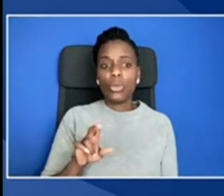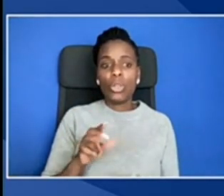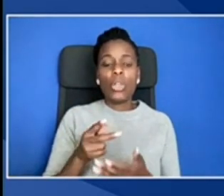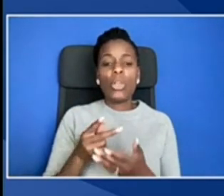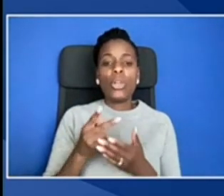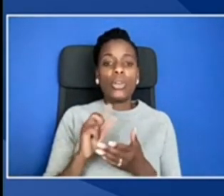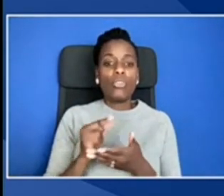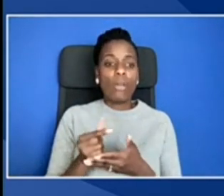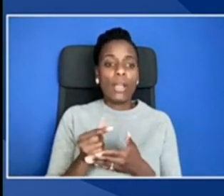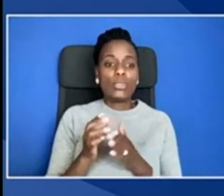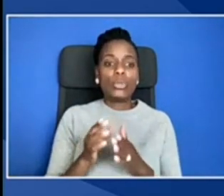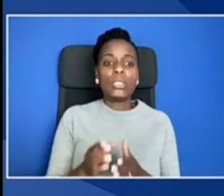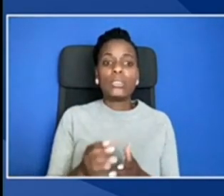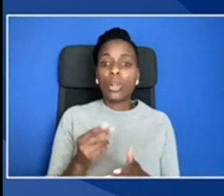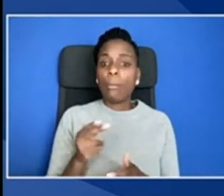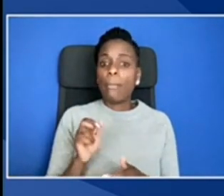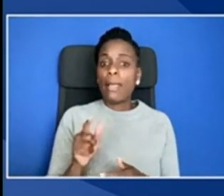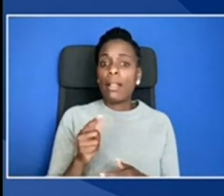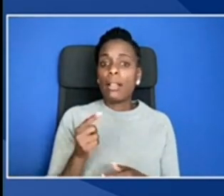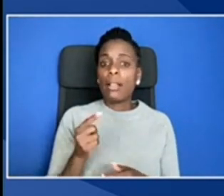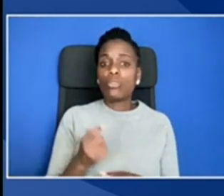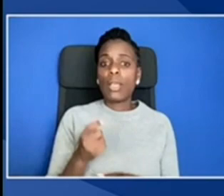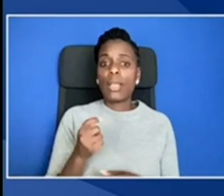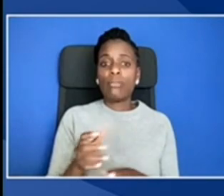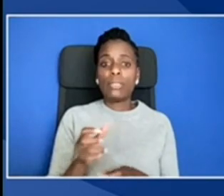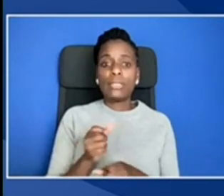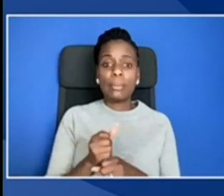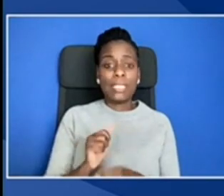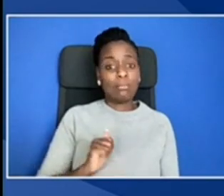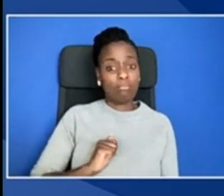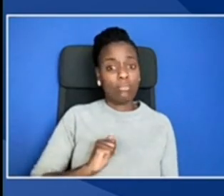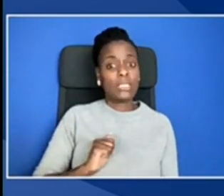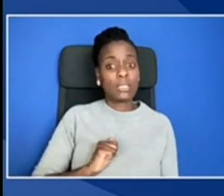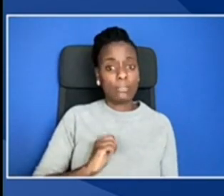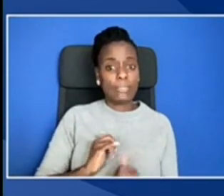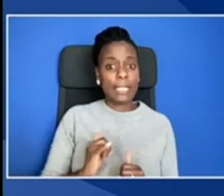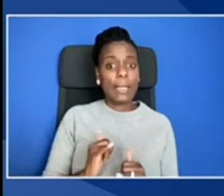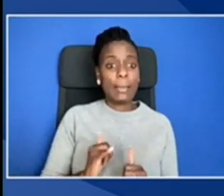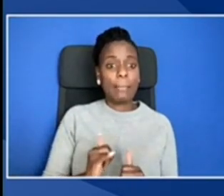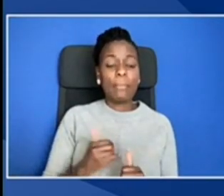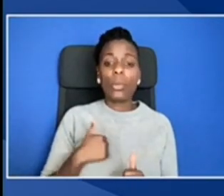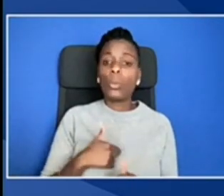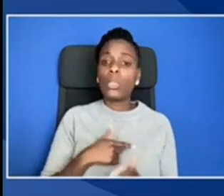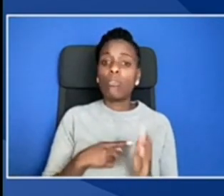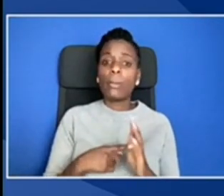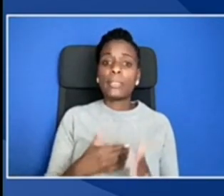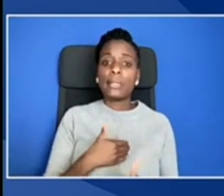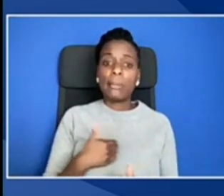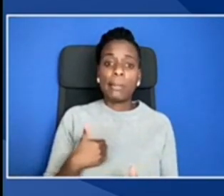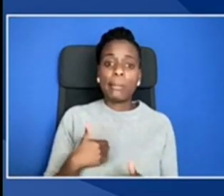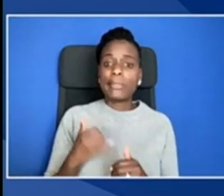We represent members across this nation who are Pell Grant recipients. And recognizing that already being an